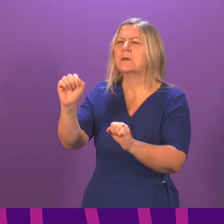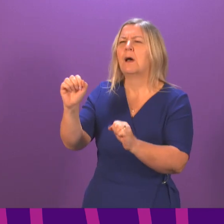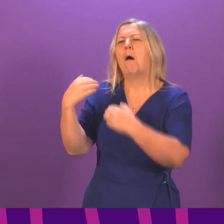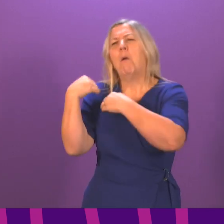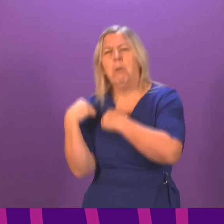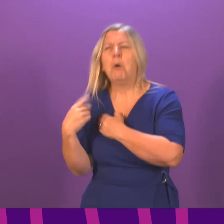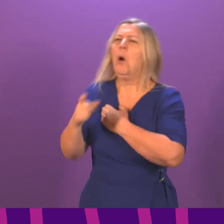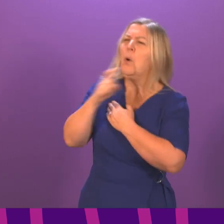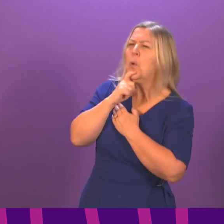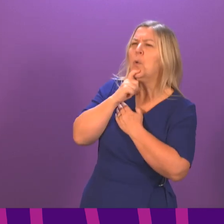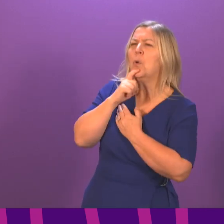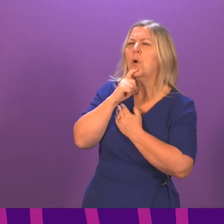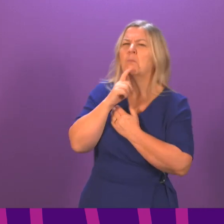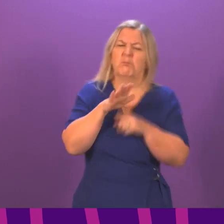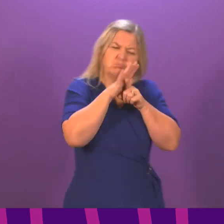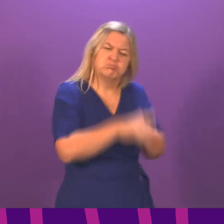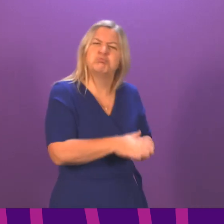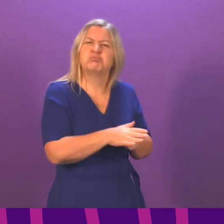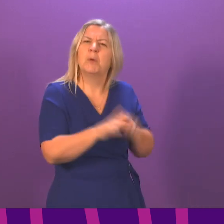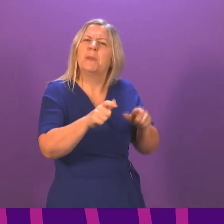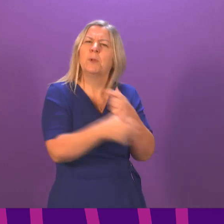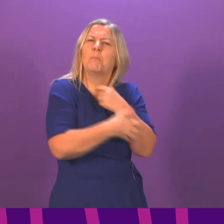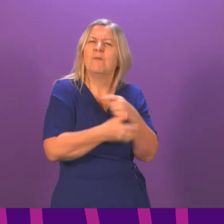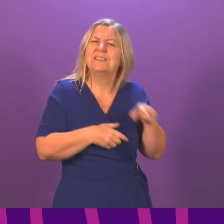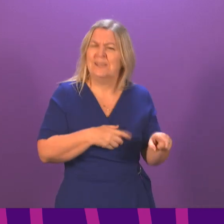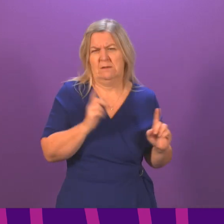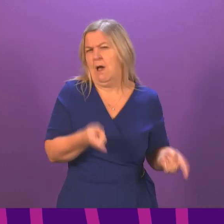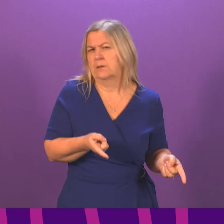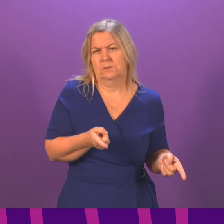those who can least afford it. Many aspects of the chancellor’s statement yesterday